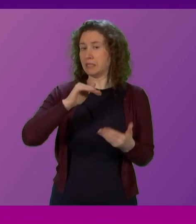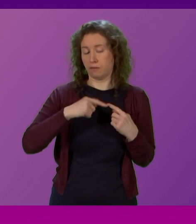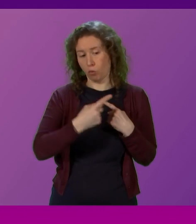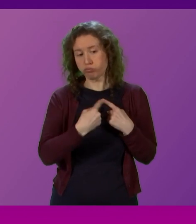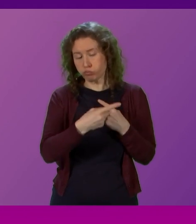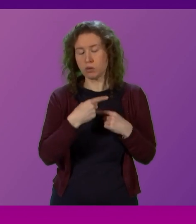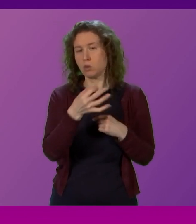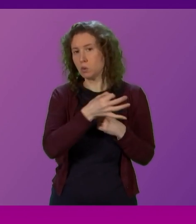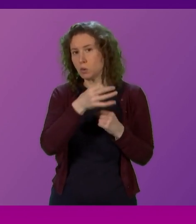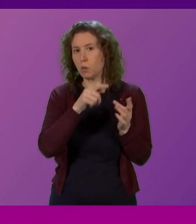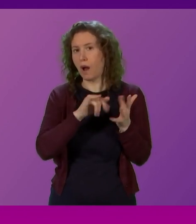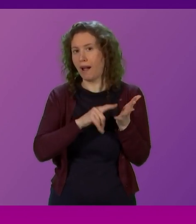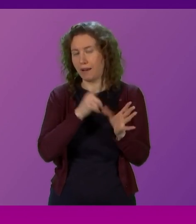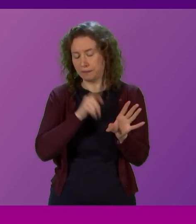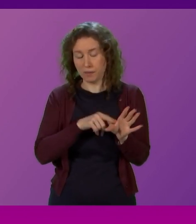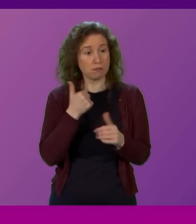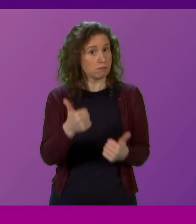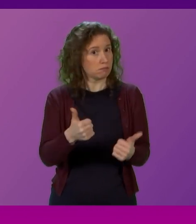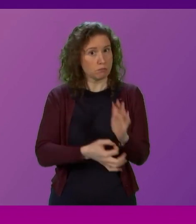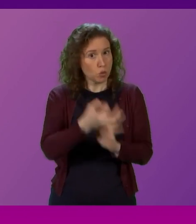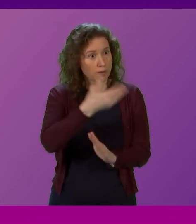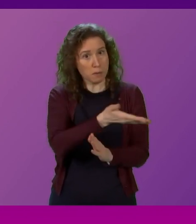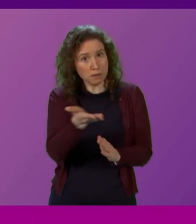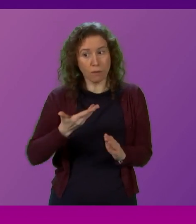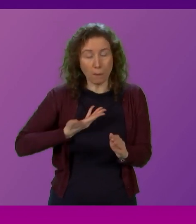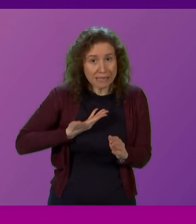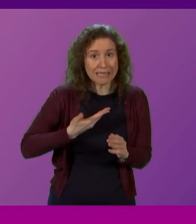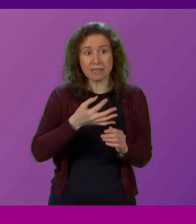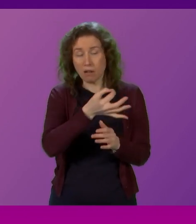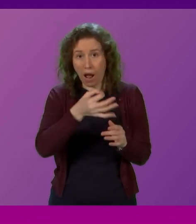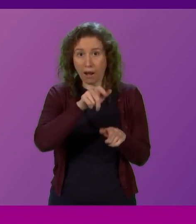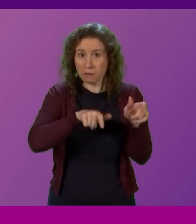That will represent an improvement for islanders and businesses, and it underlines the Scottish